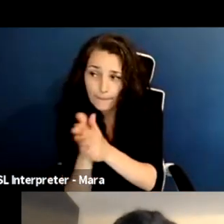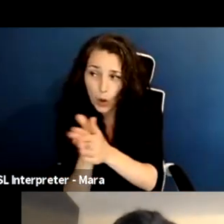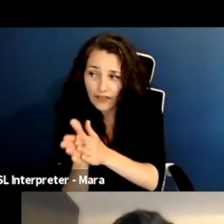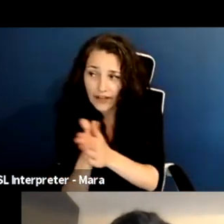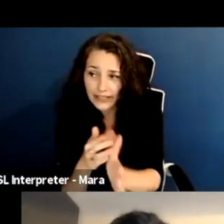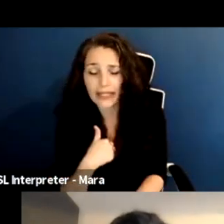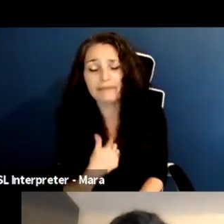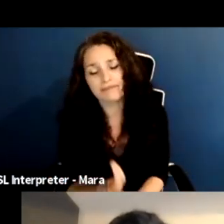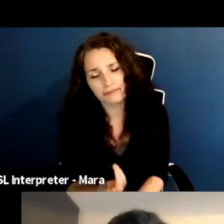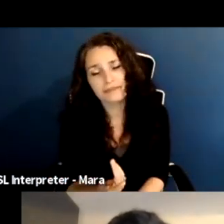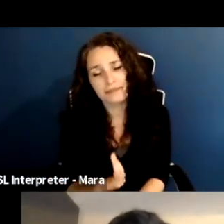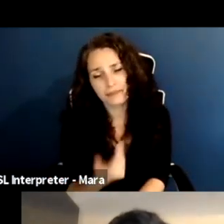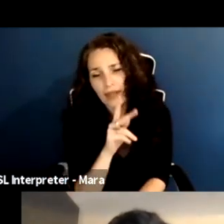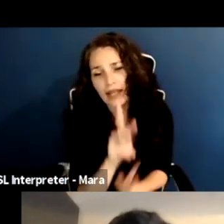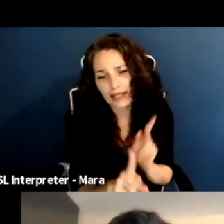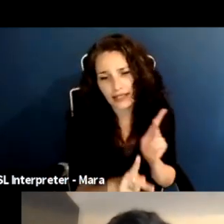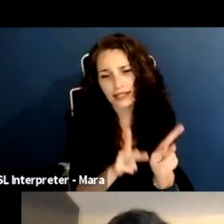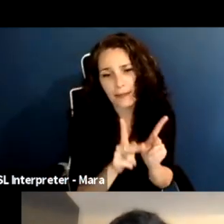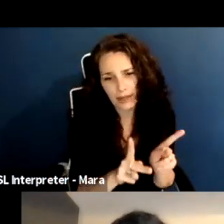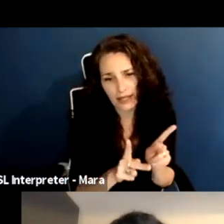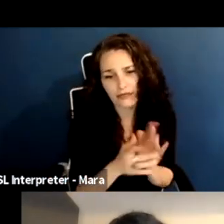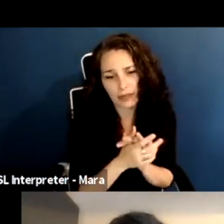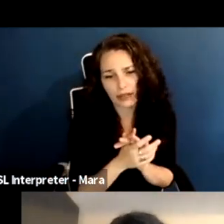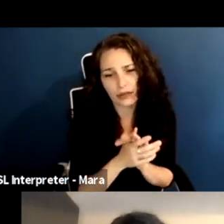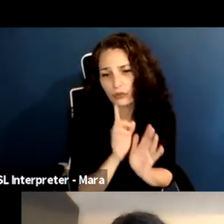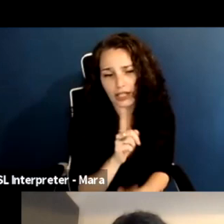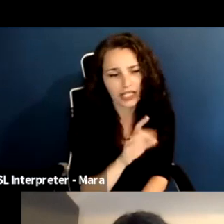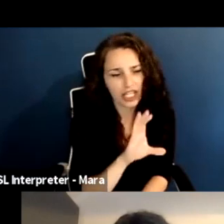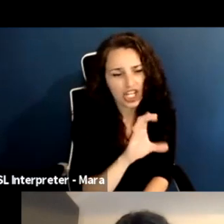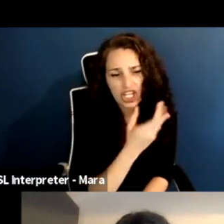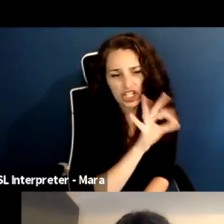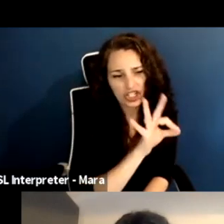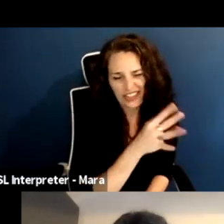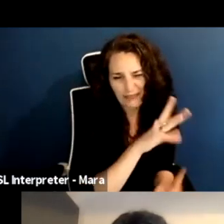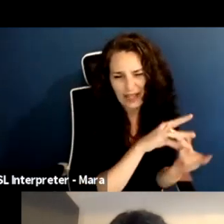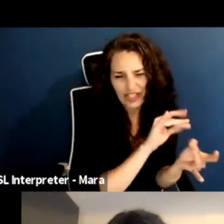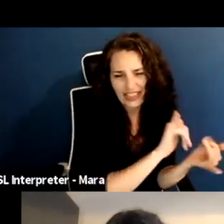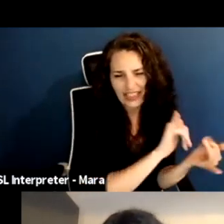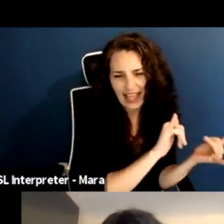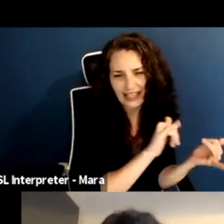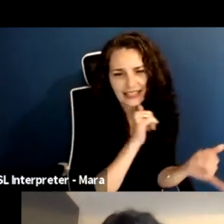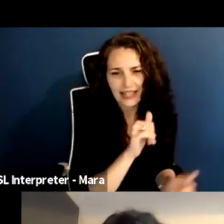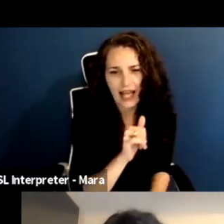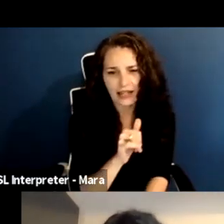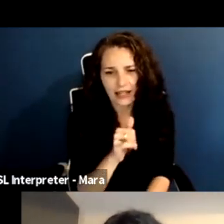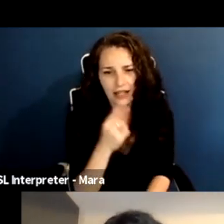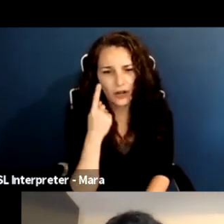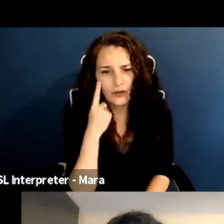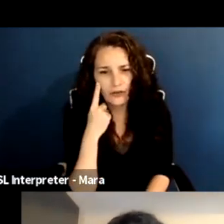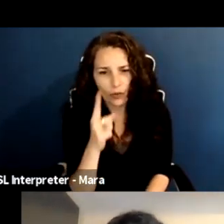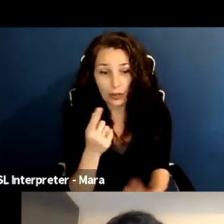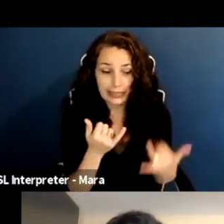And she alluded to that, like we're not just doing this for the present day but we're actually doing this